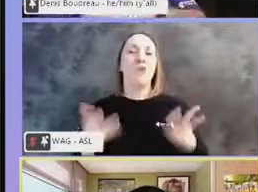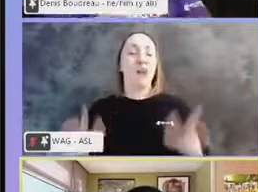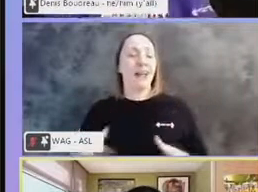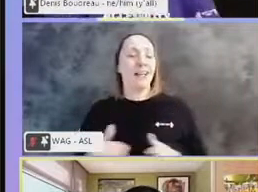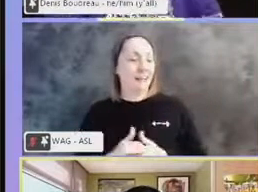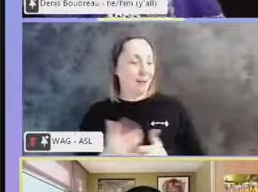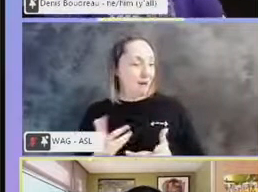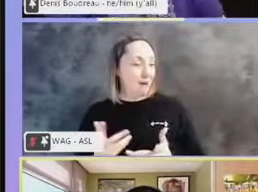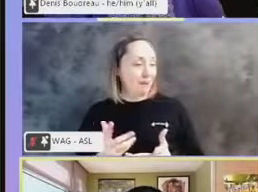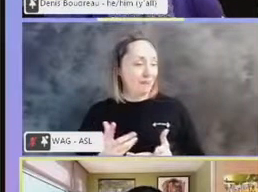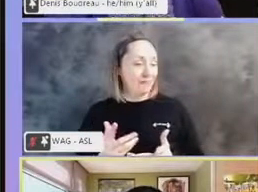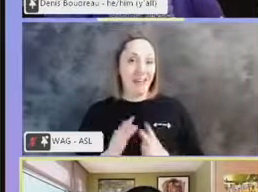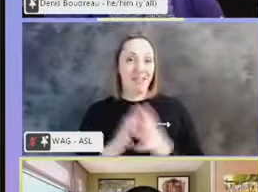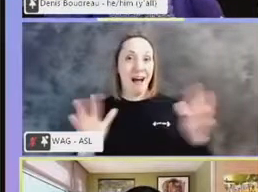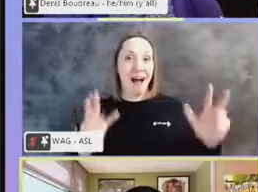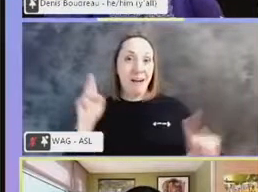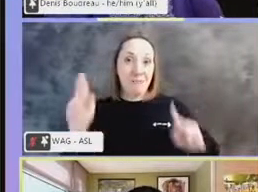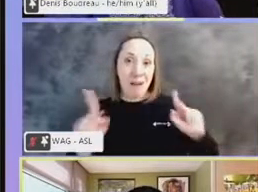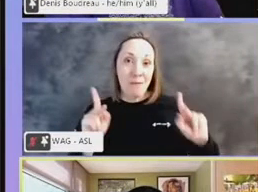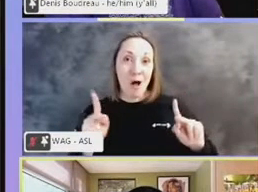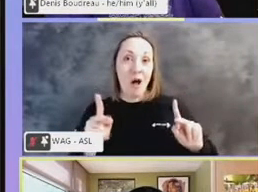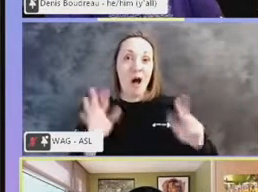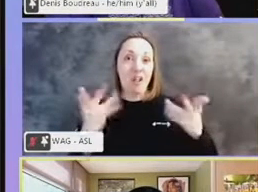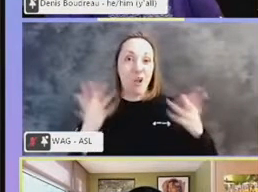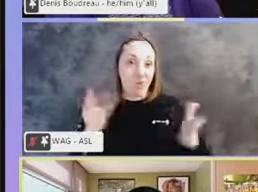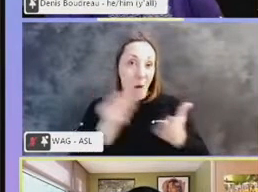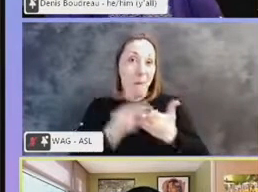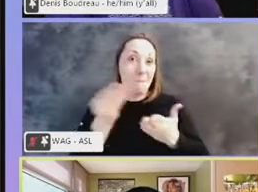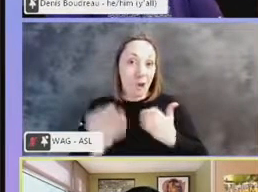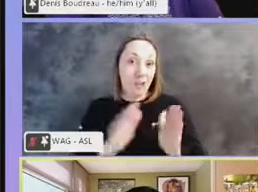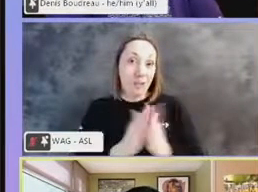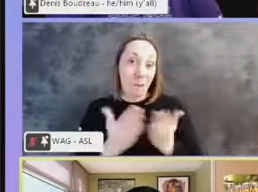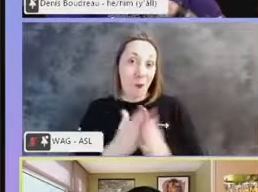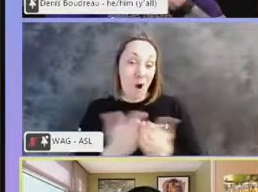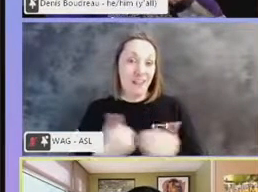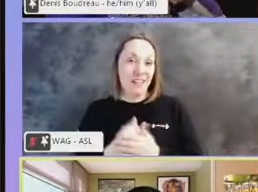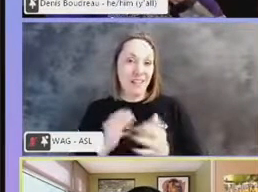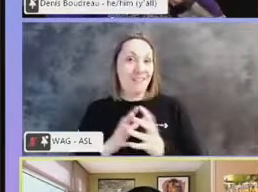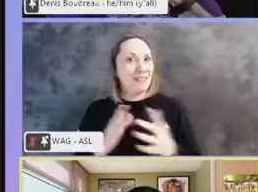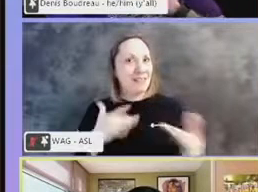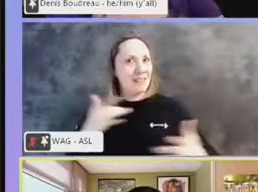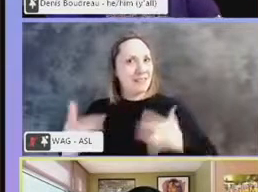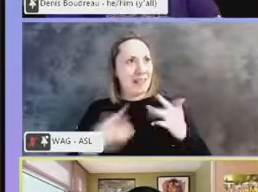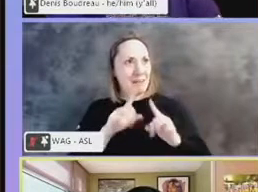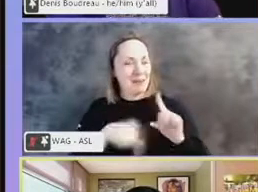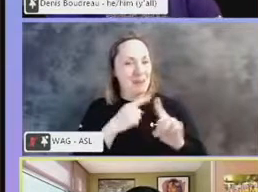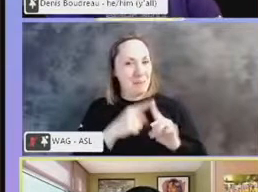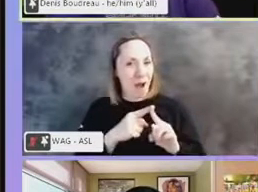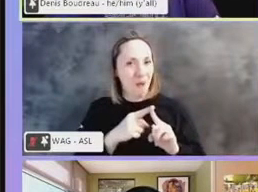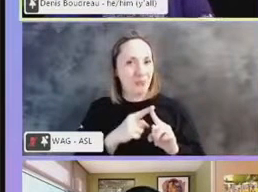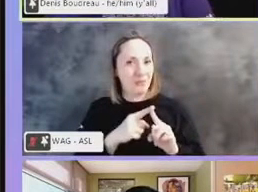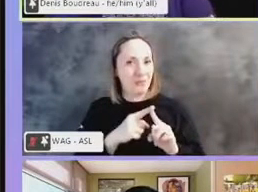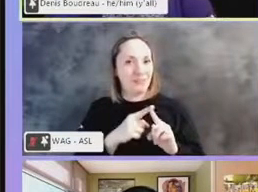questions in chat. [Michael Harshbarger] do. We Yes we have some fans already of a lot of people whose